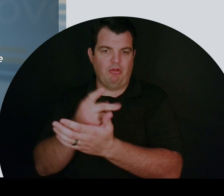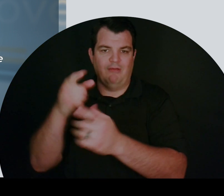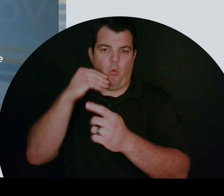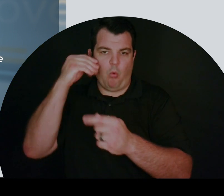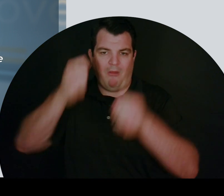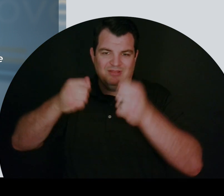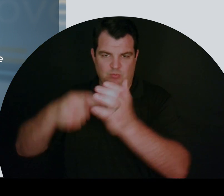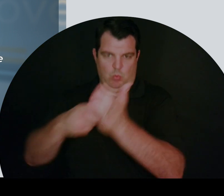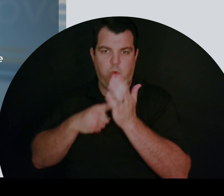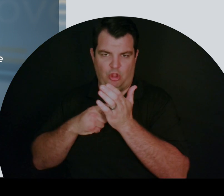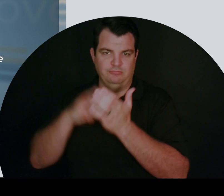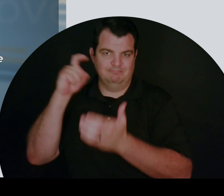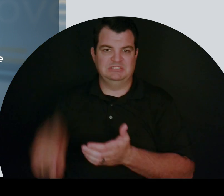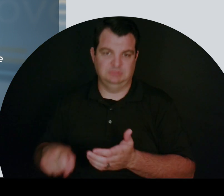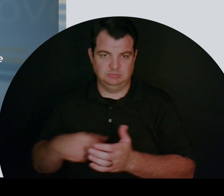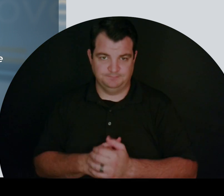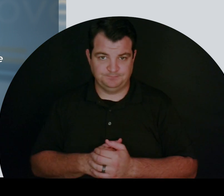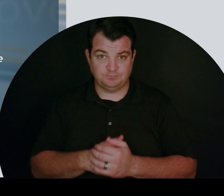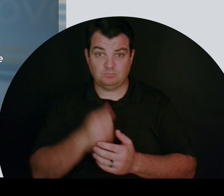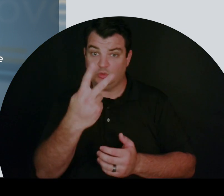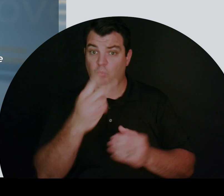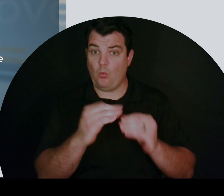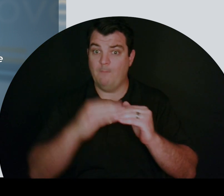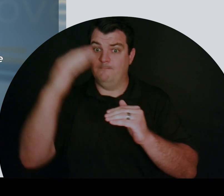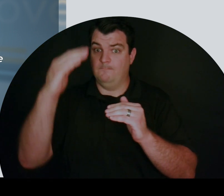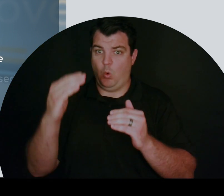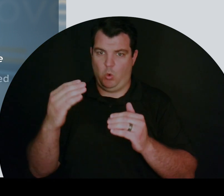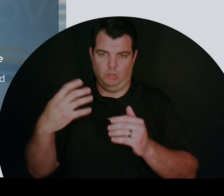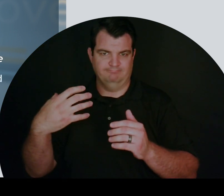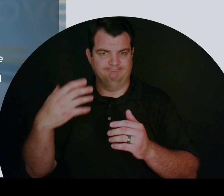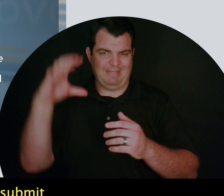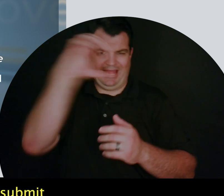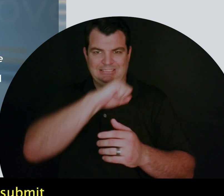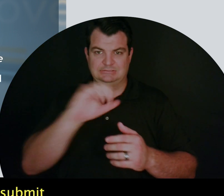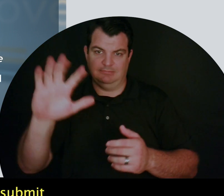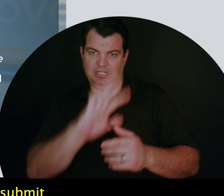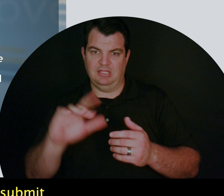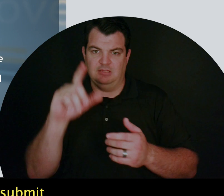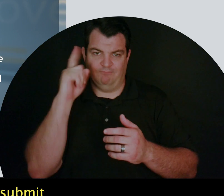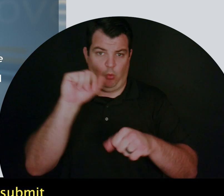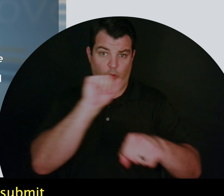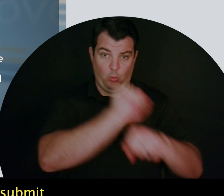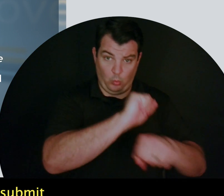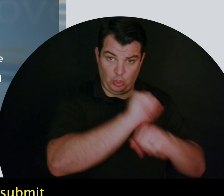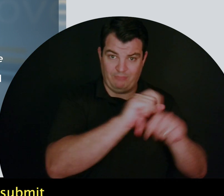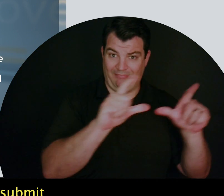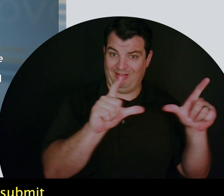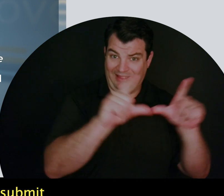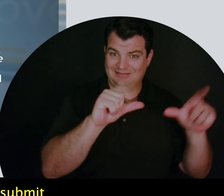authorizing the home modifications is required. The claimant must submit at least two estimates